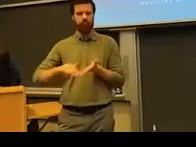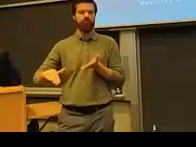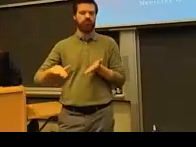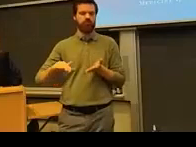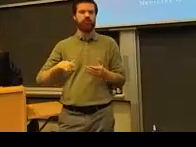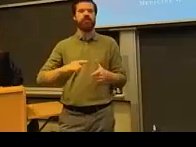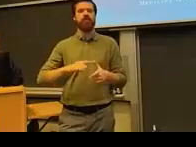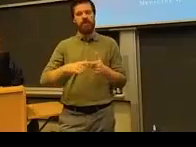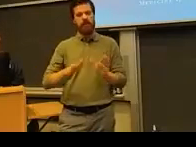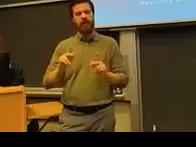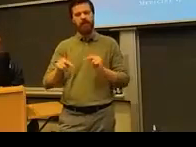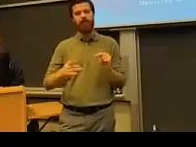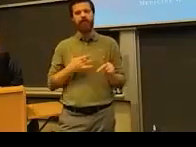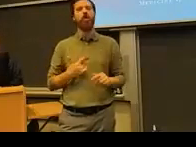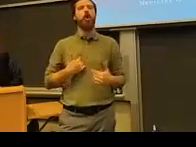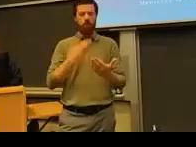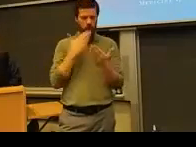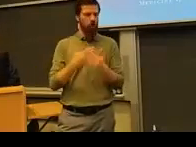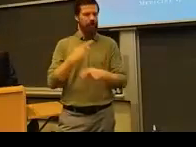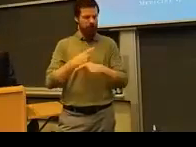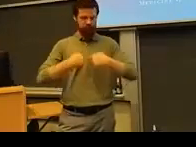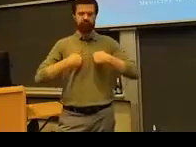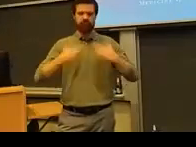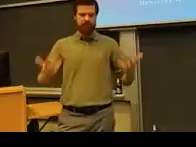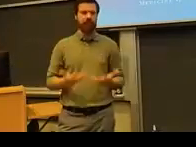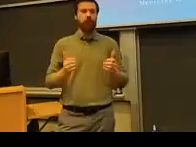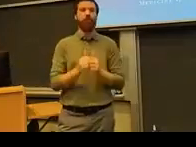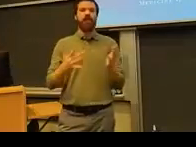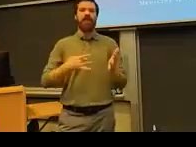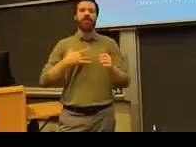feel like they're getting good care in the hospital uh without being punative or too